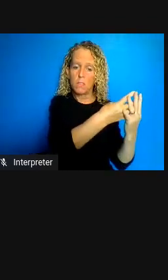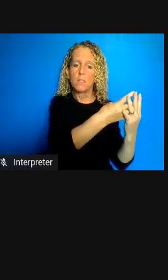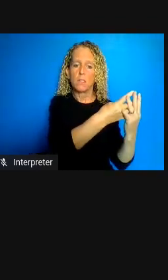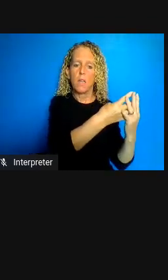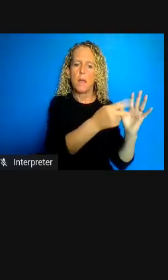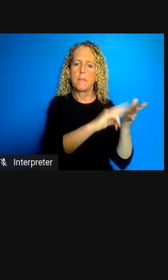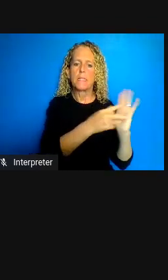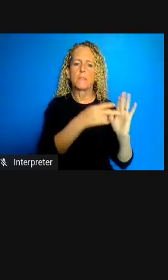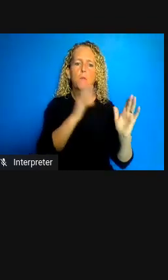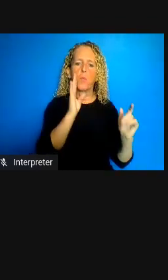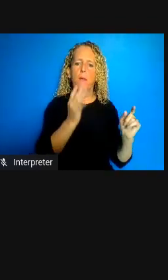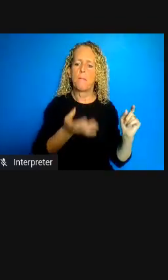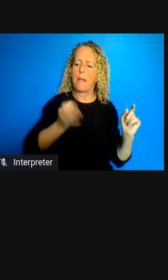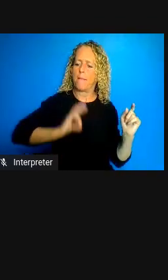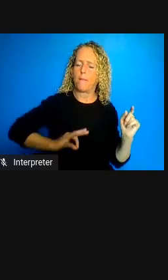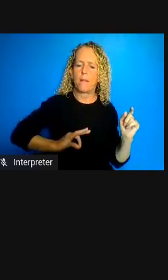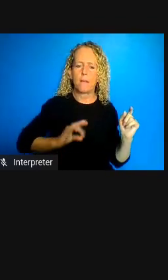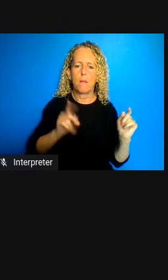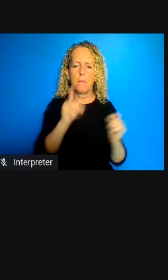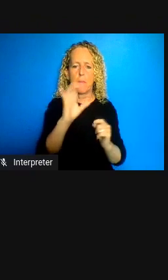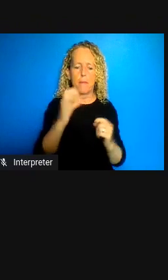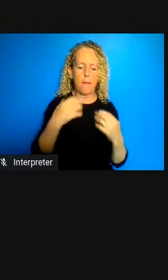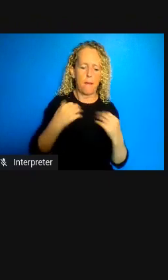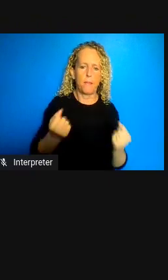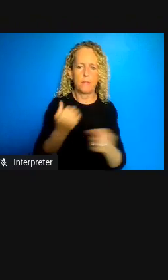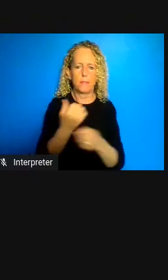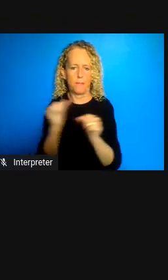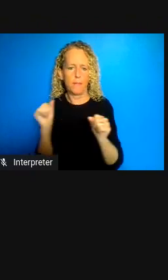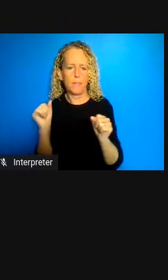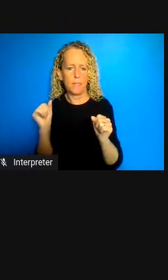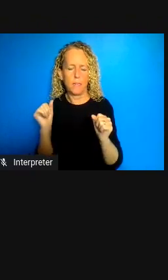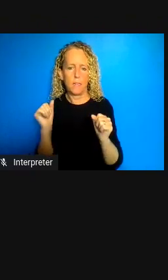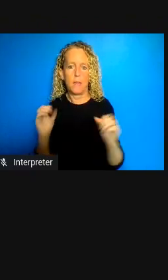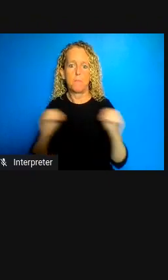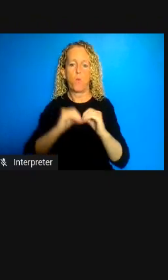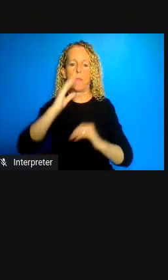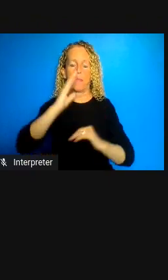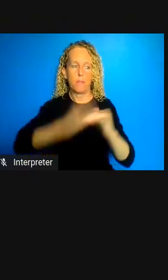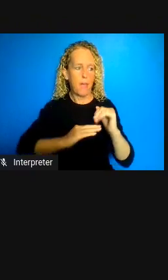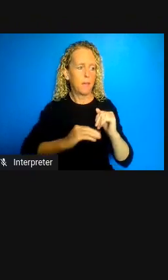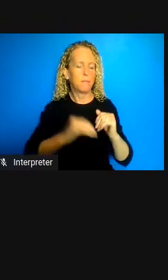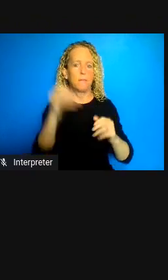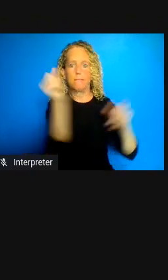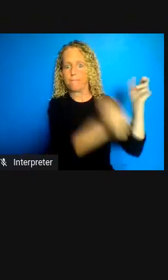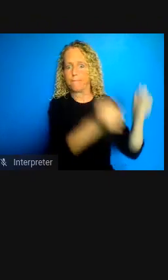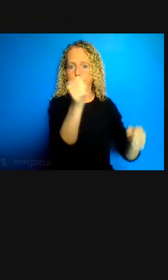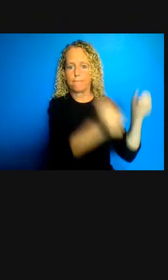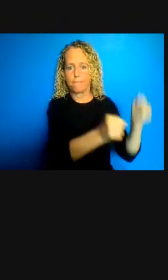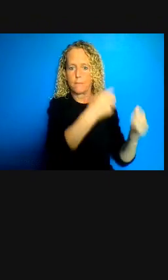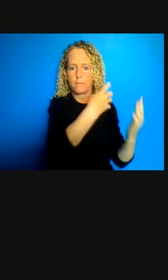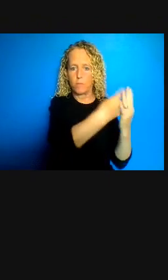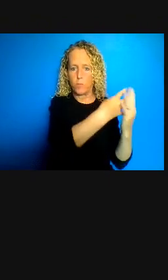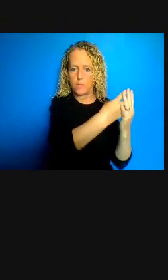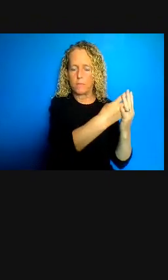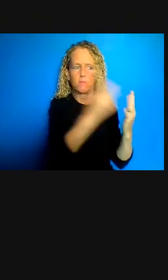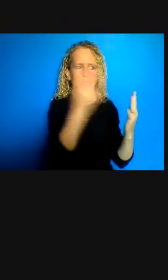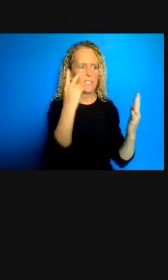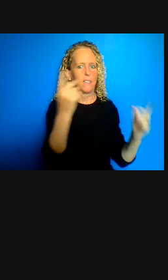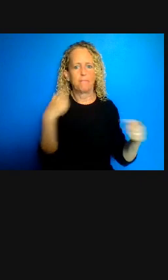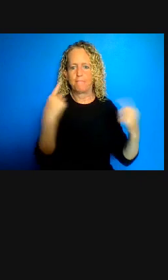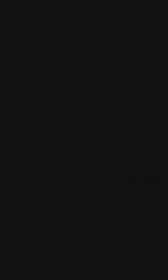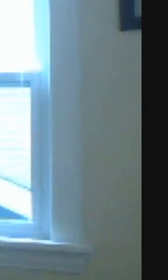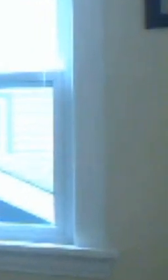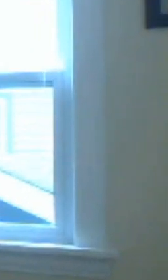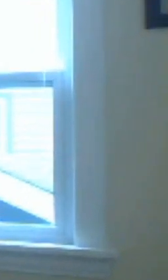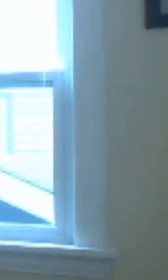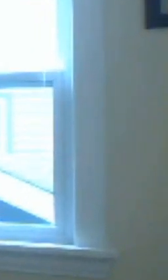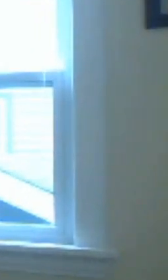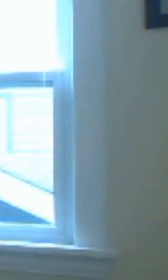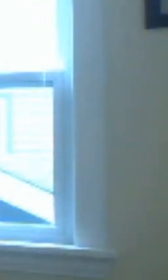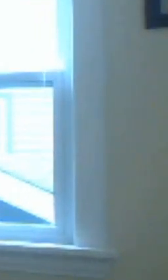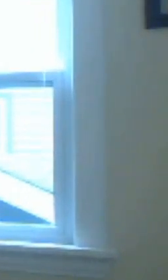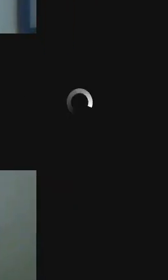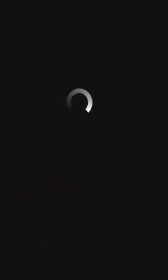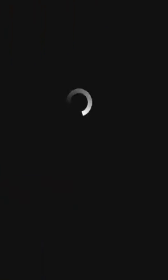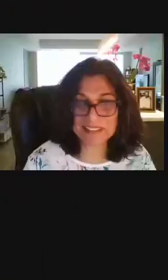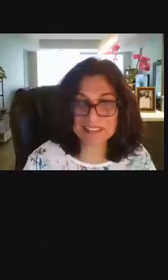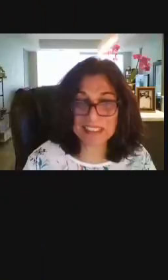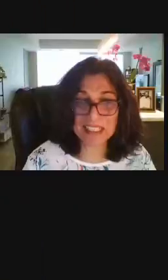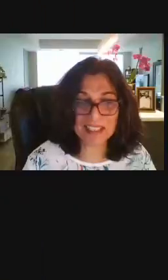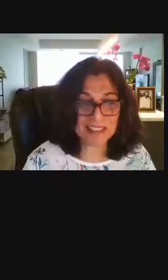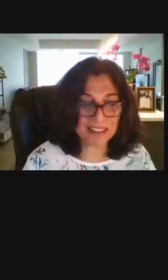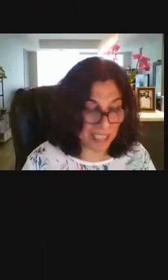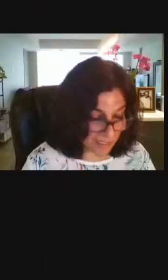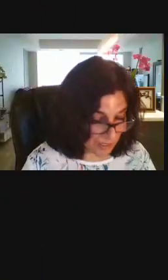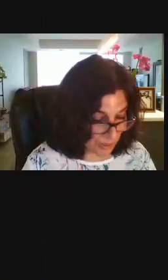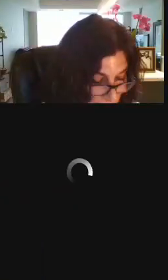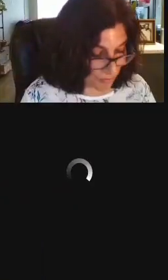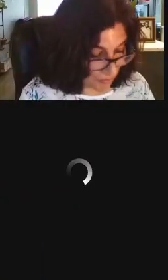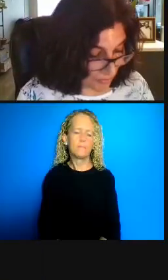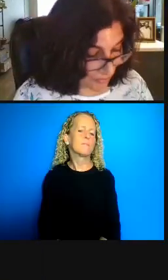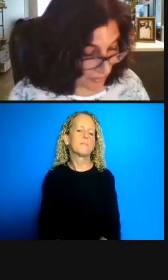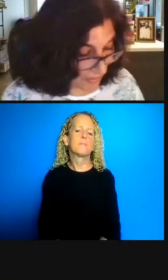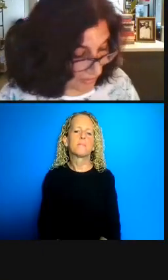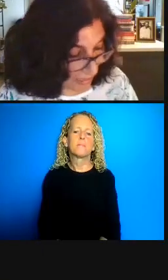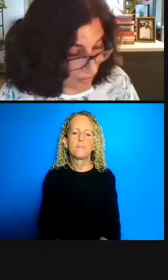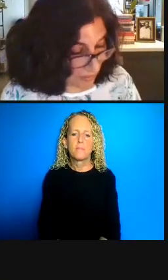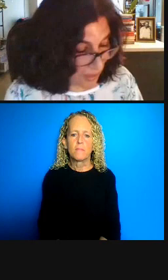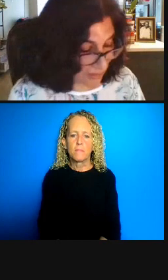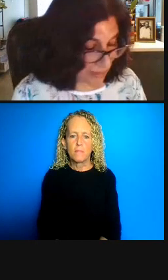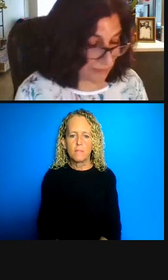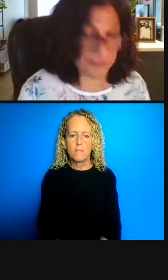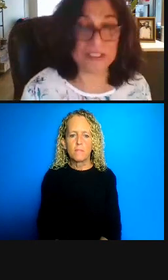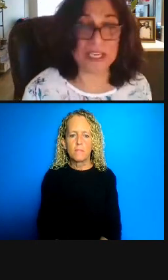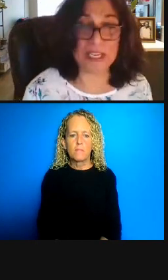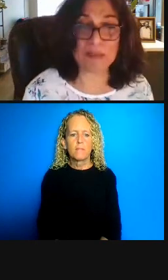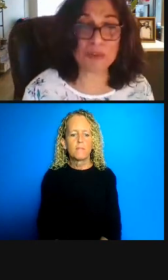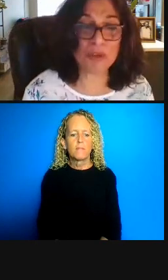health and public safety more than the over incarceration that we're seeing.